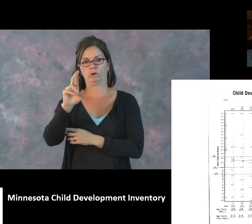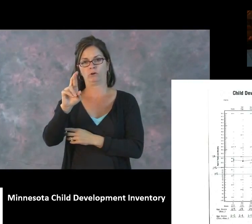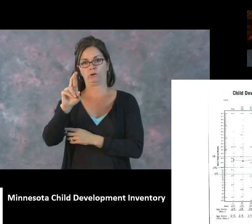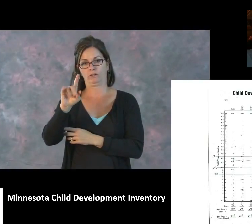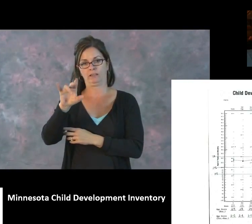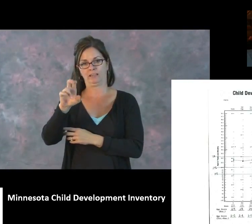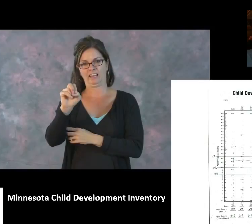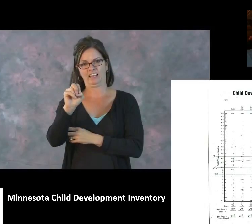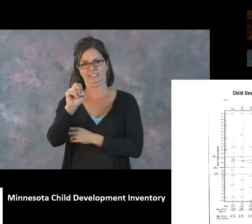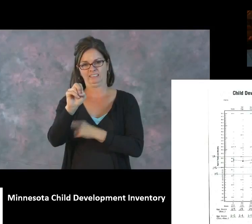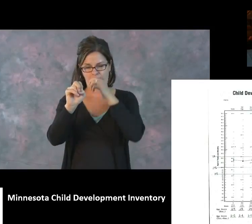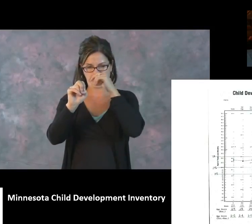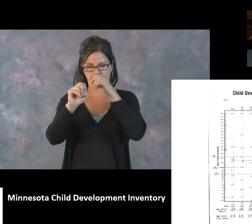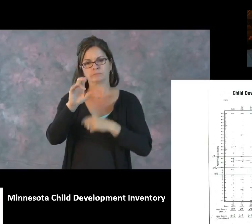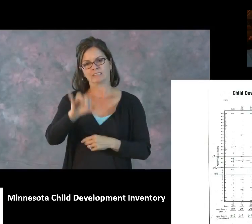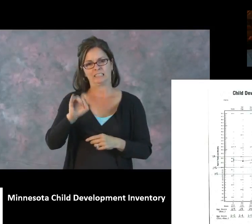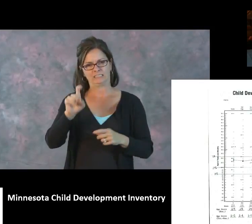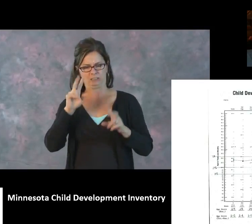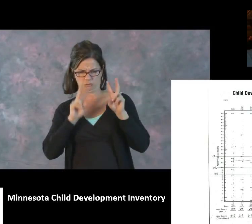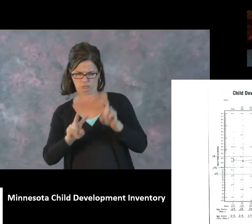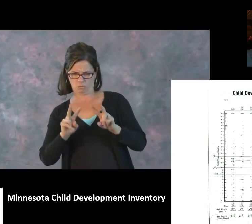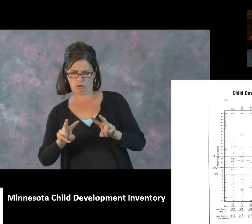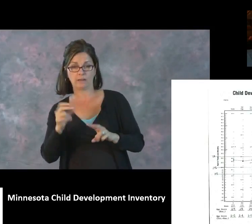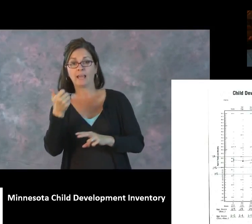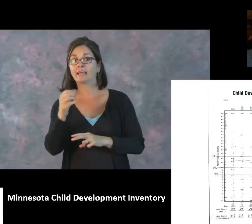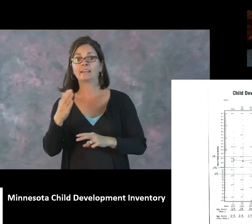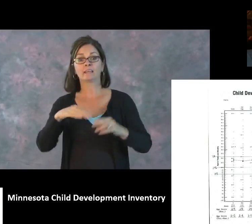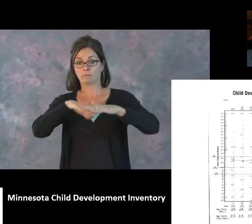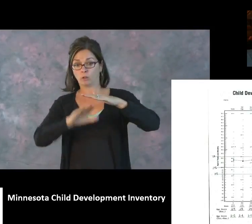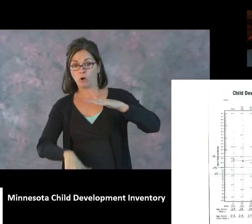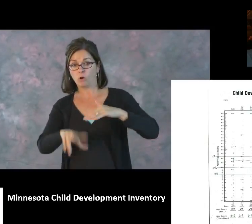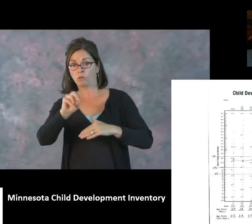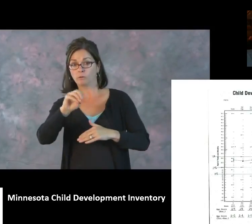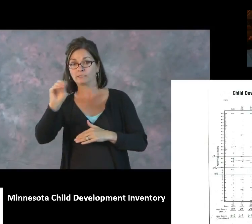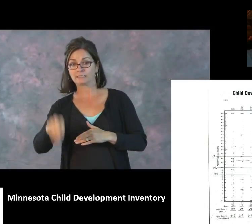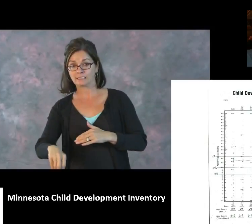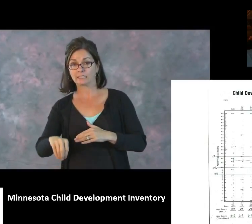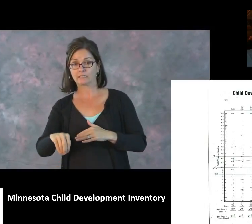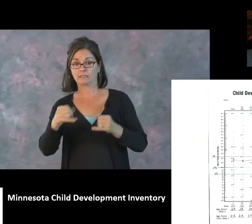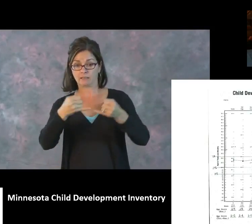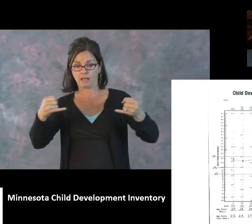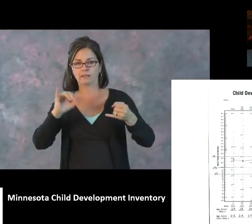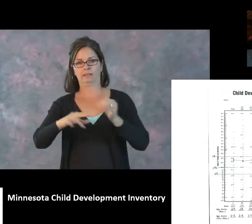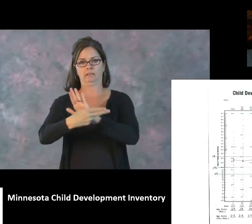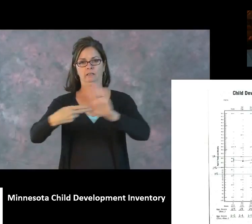Any scores, that fall below the 30% line, would be considered to be well below